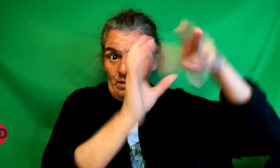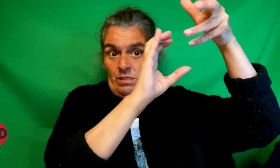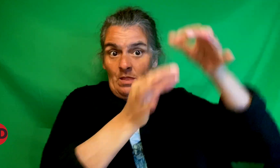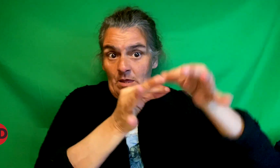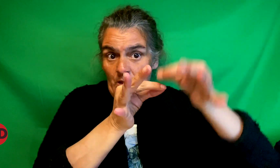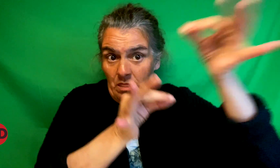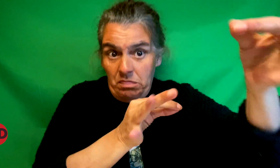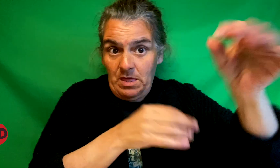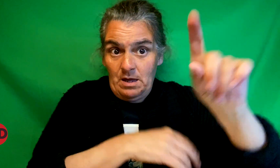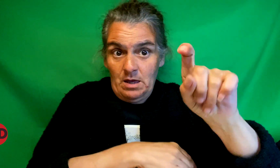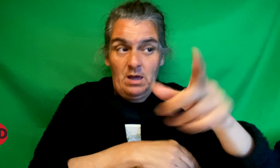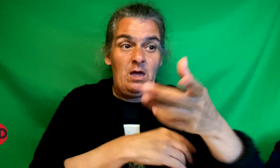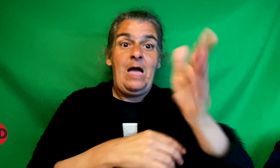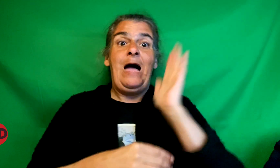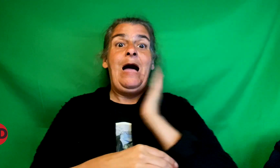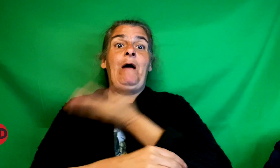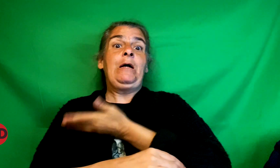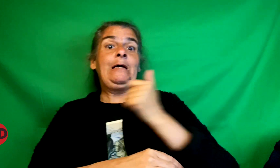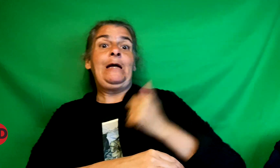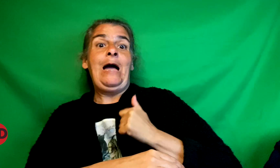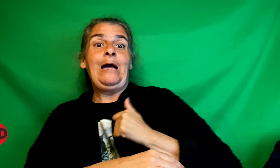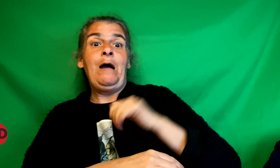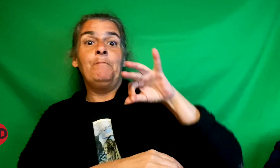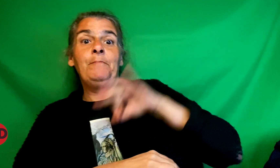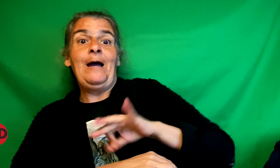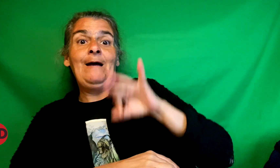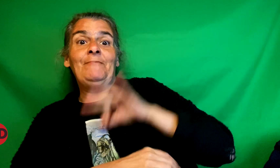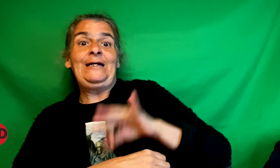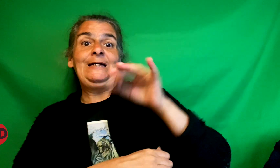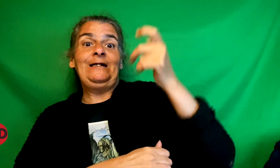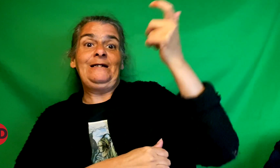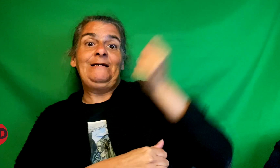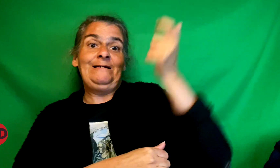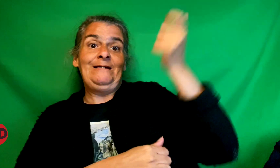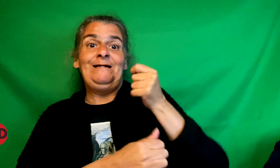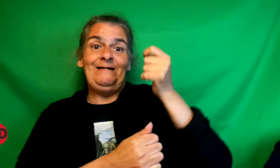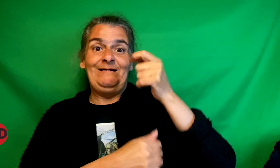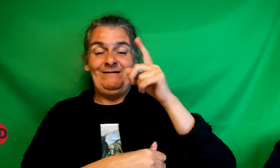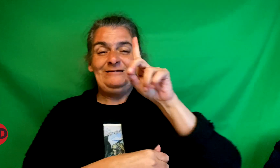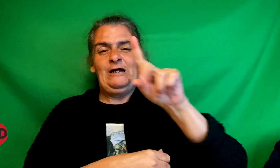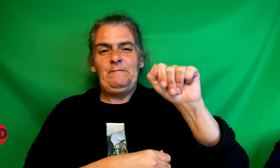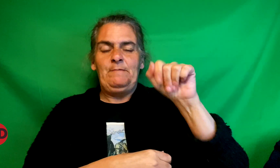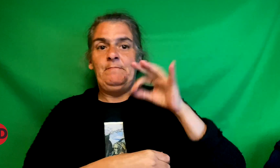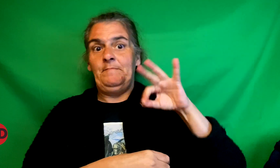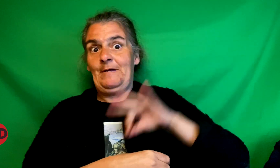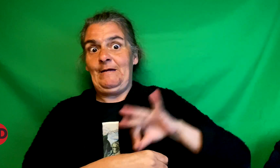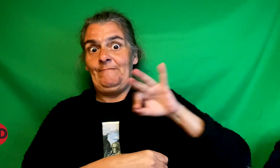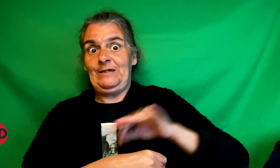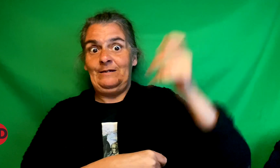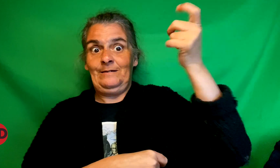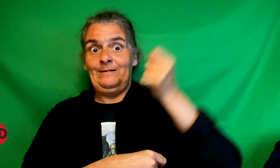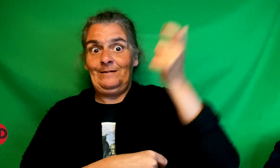could be affected or postponed? Our Canadian disability benefits